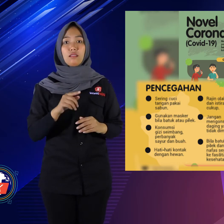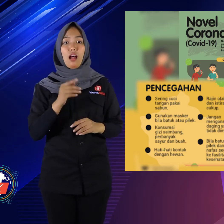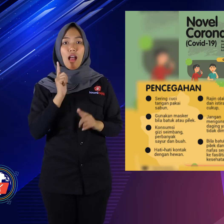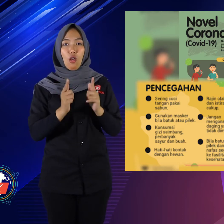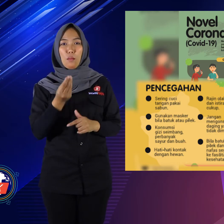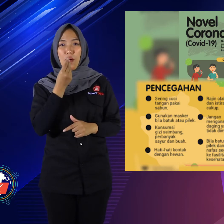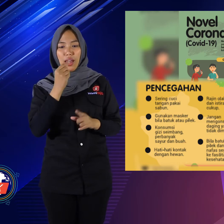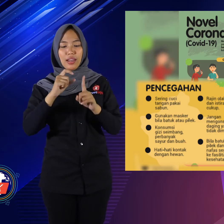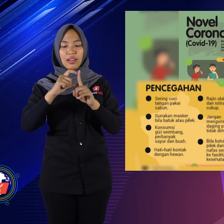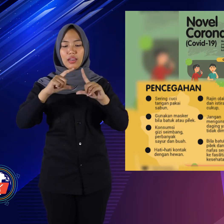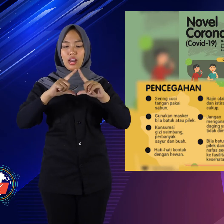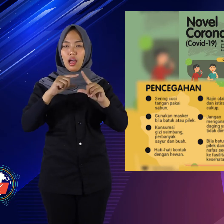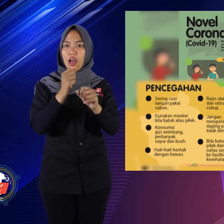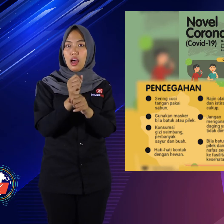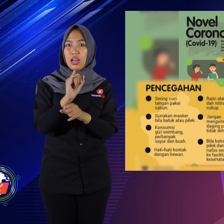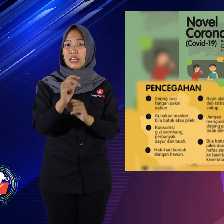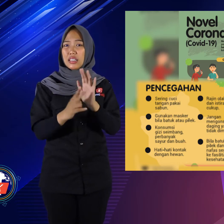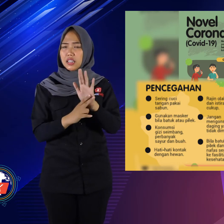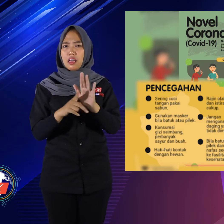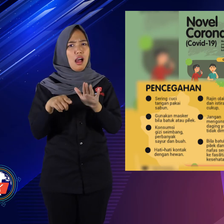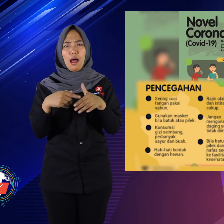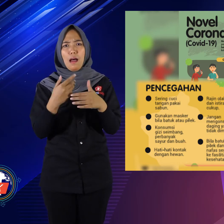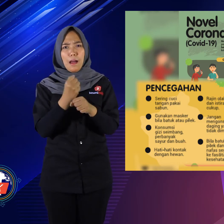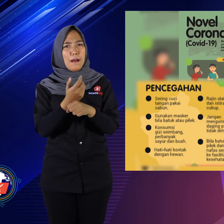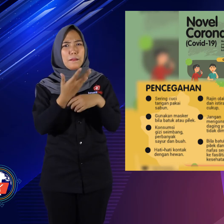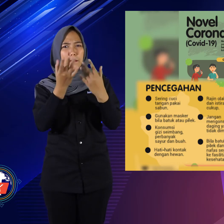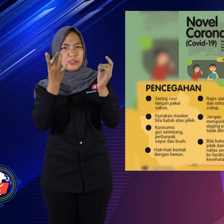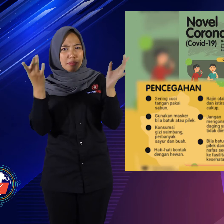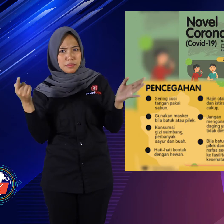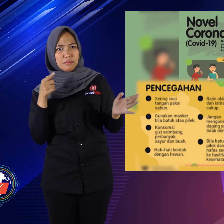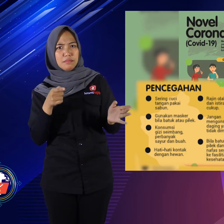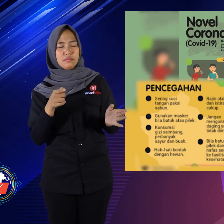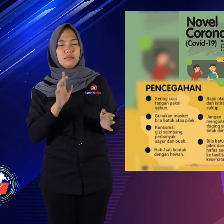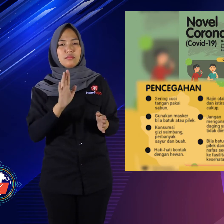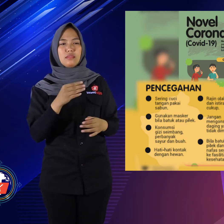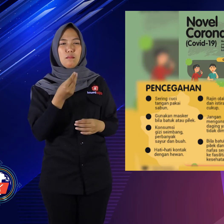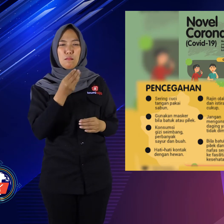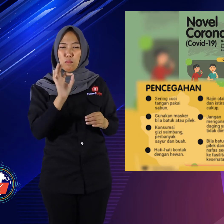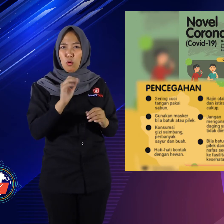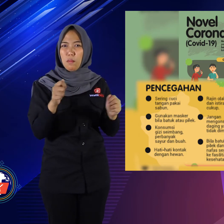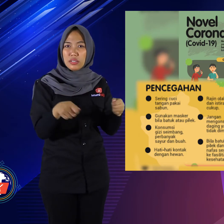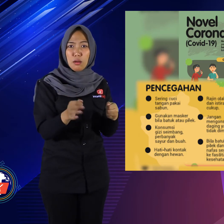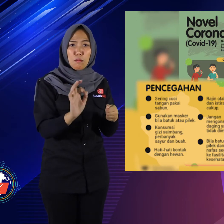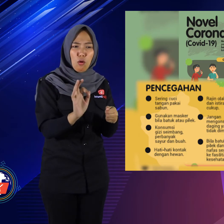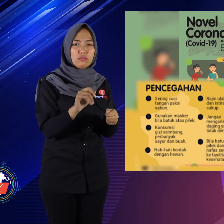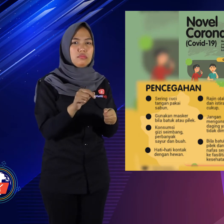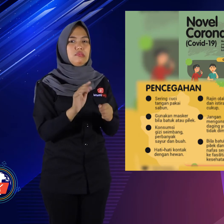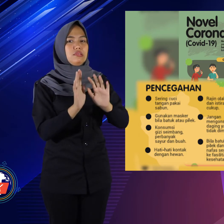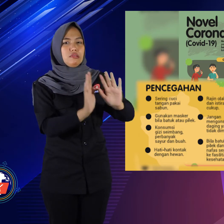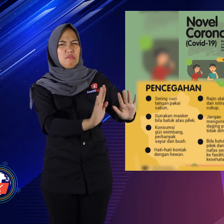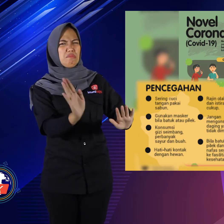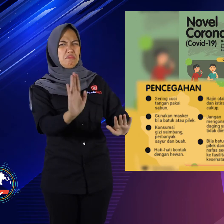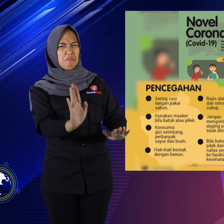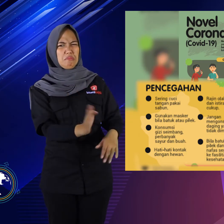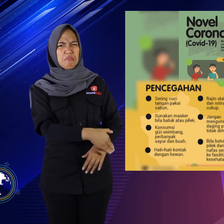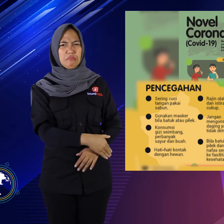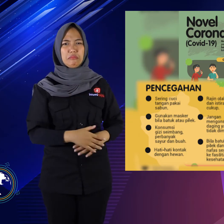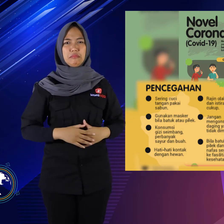Avoid consuming uncooked meat